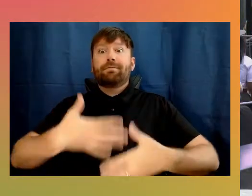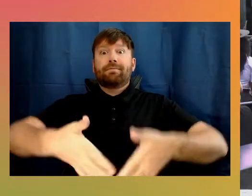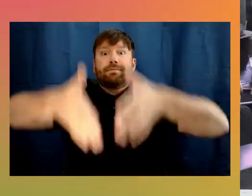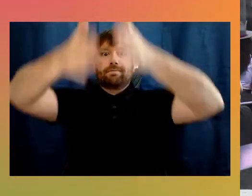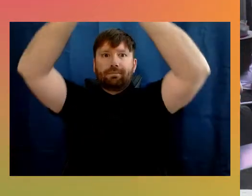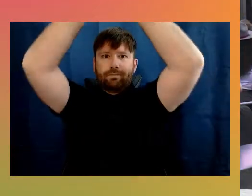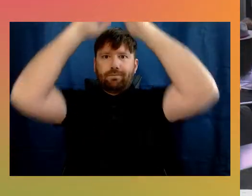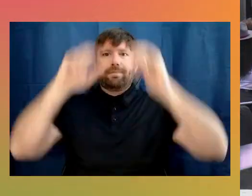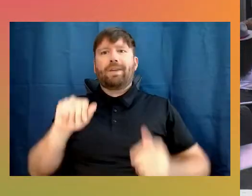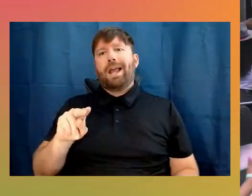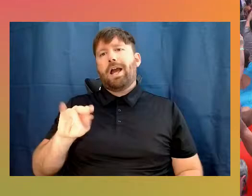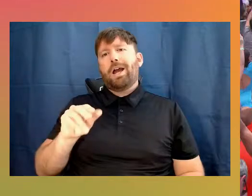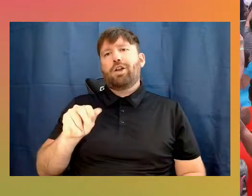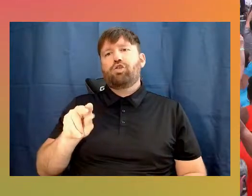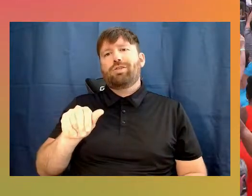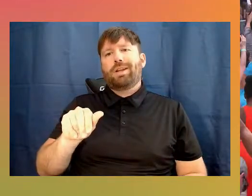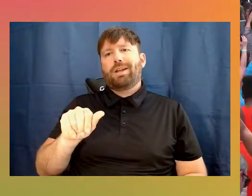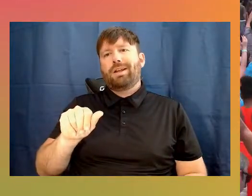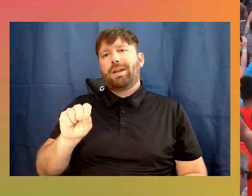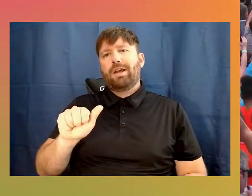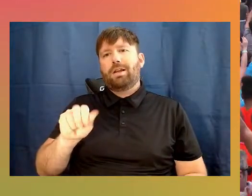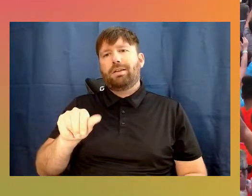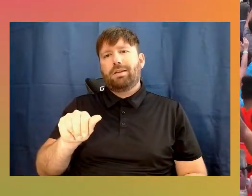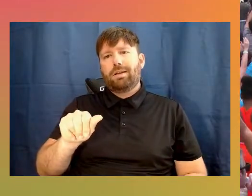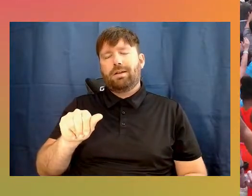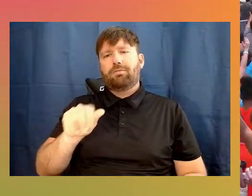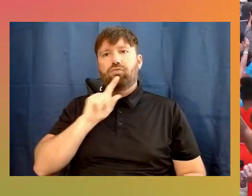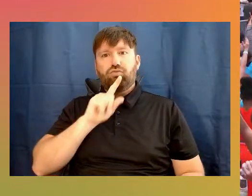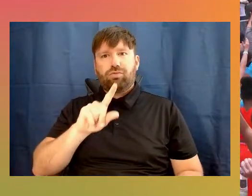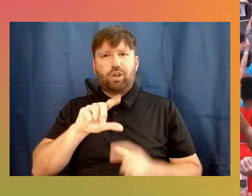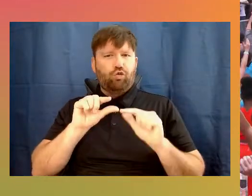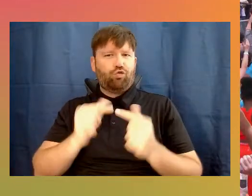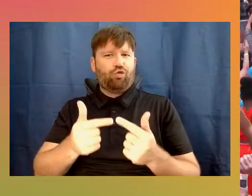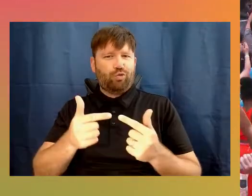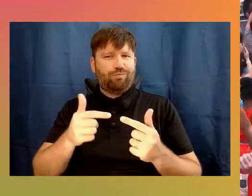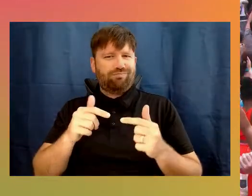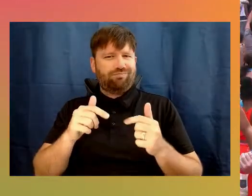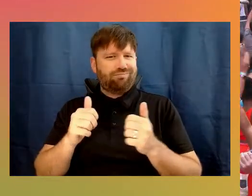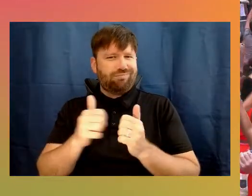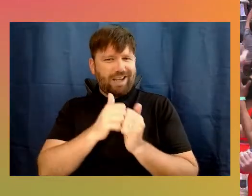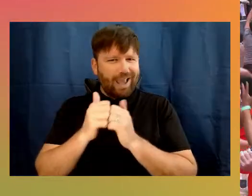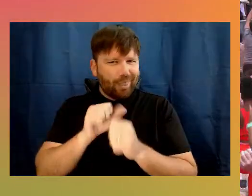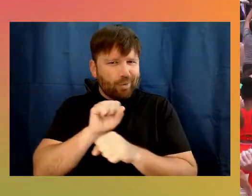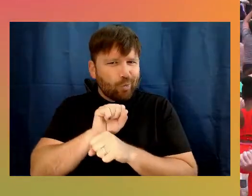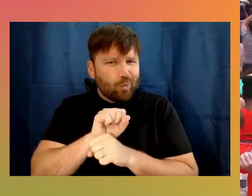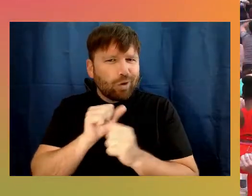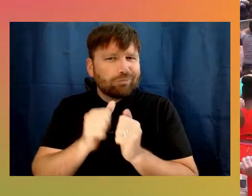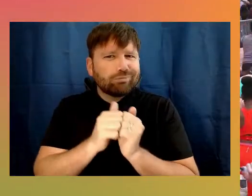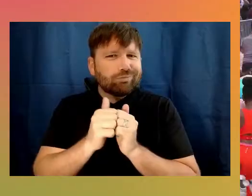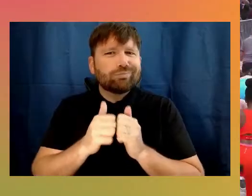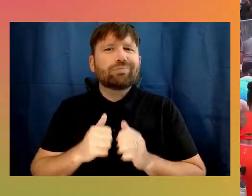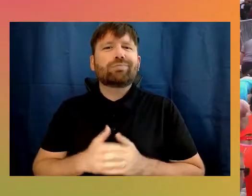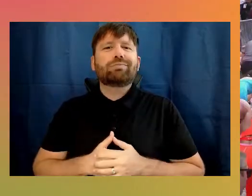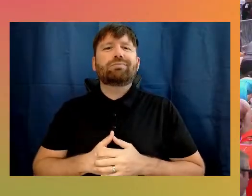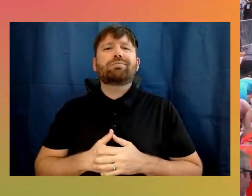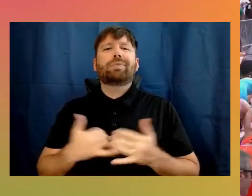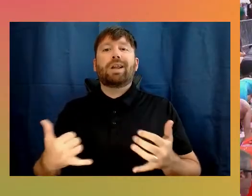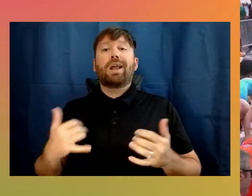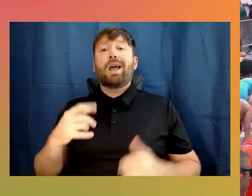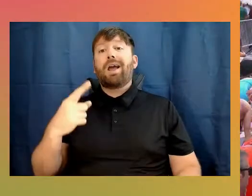DROP THE BACK KNEE.